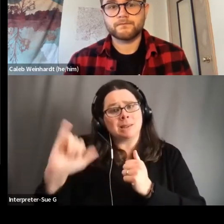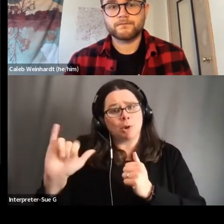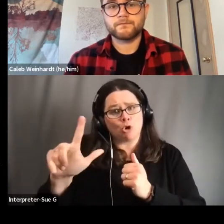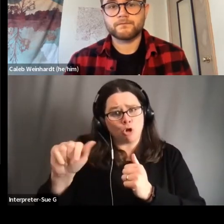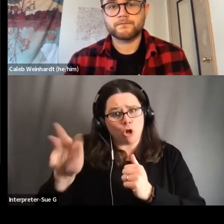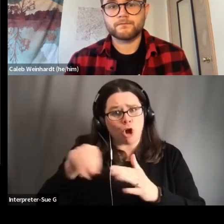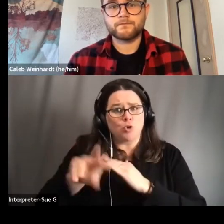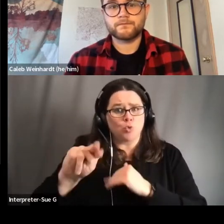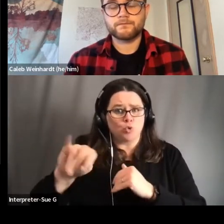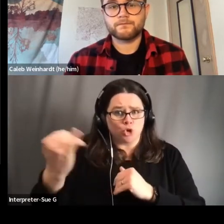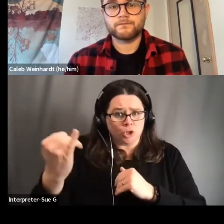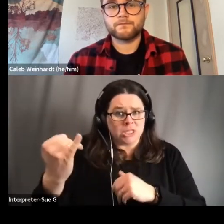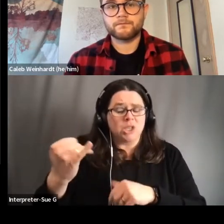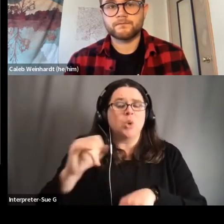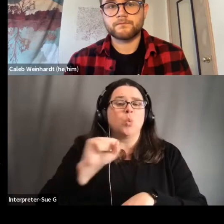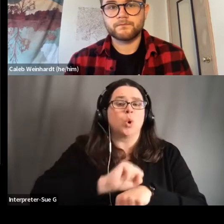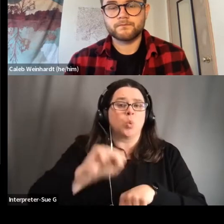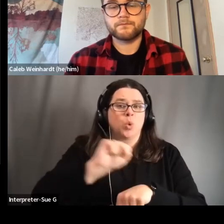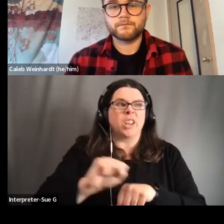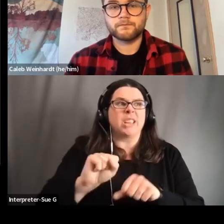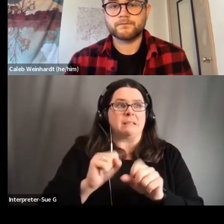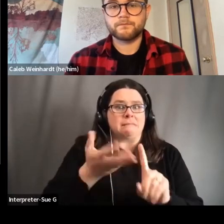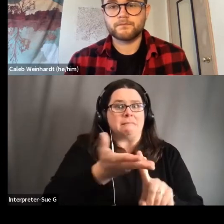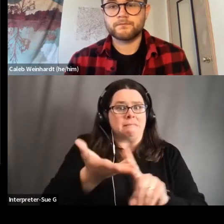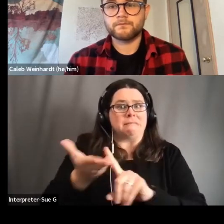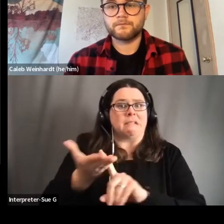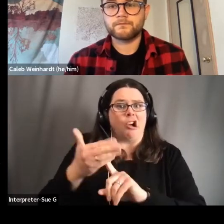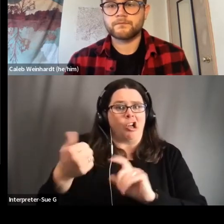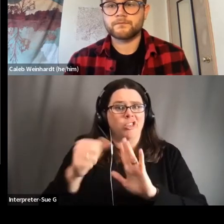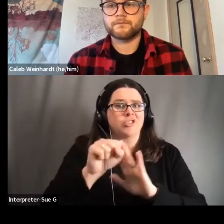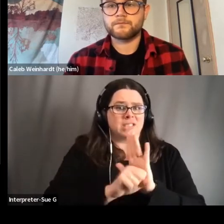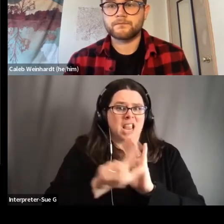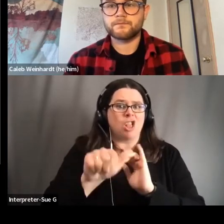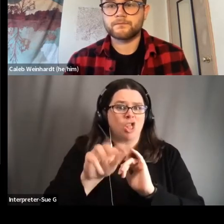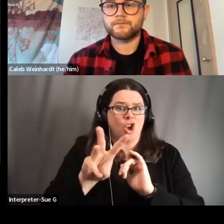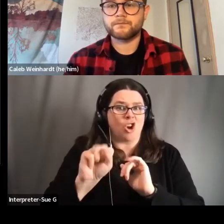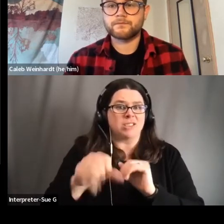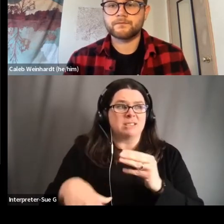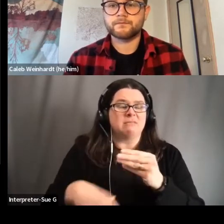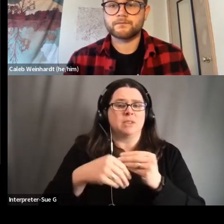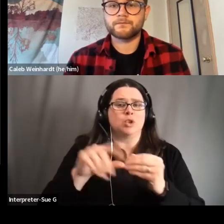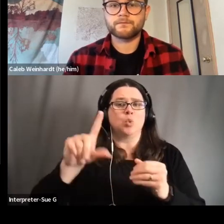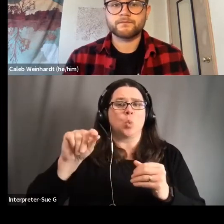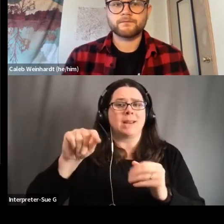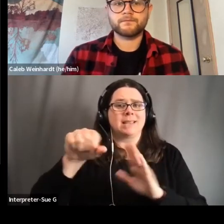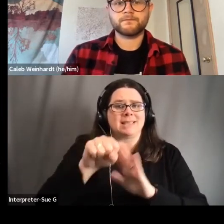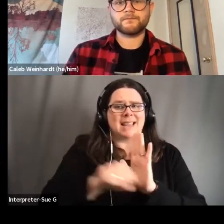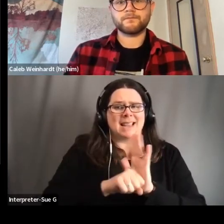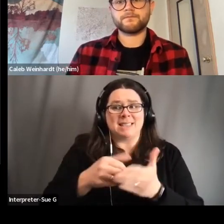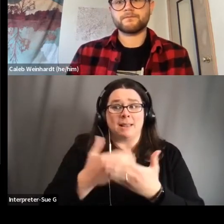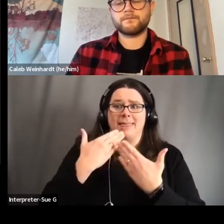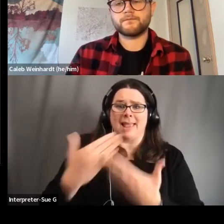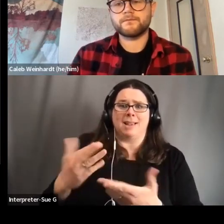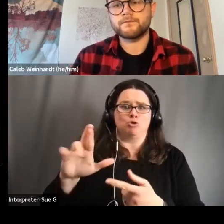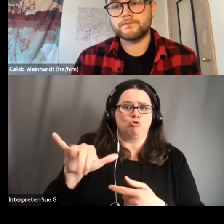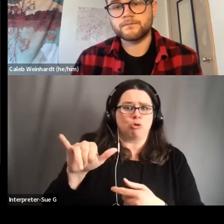and we are working on other state laws in an additional 20 states now. Thanks to Ryan and our partnership with him,